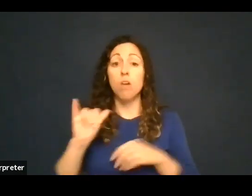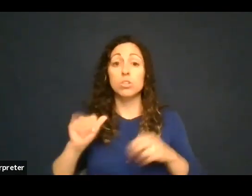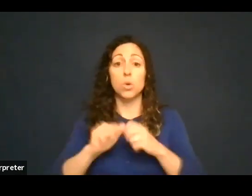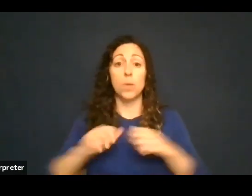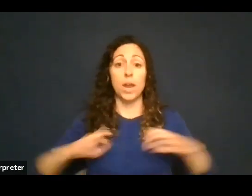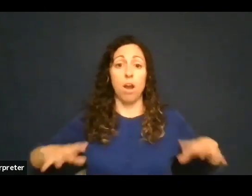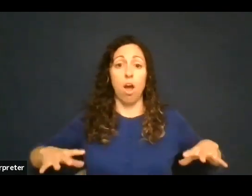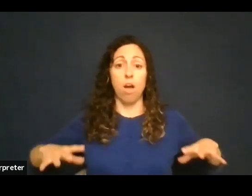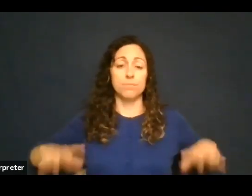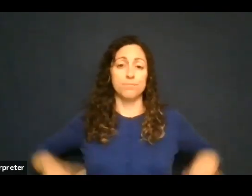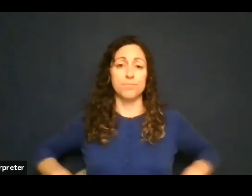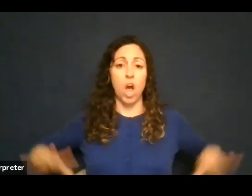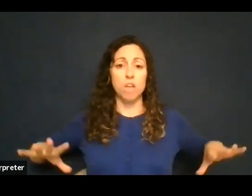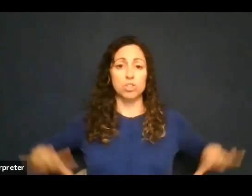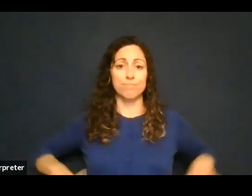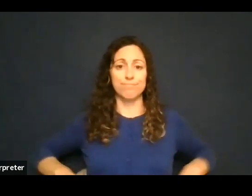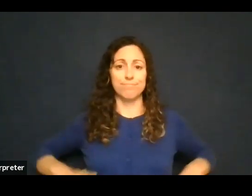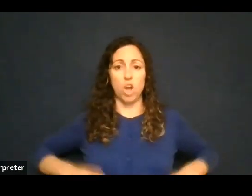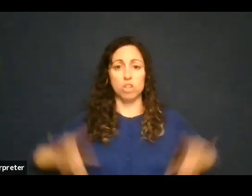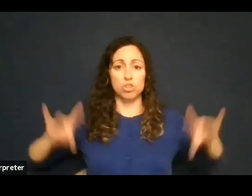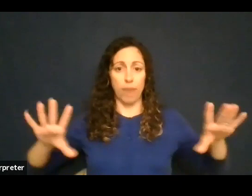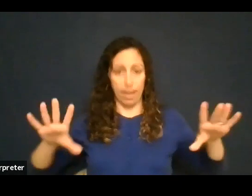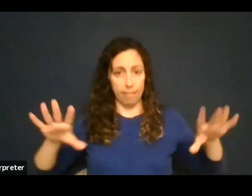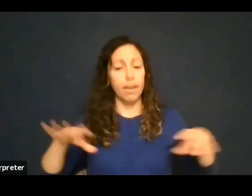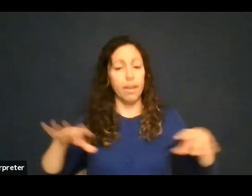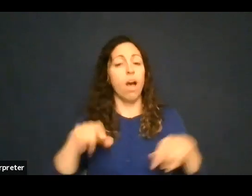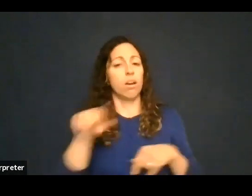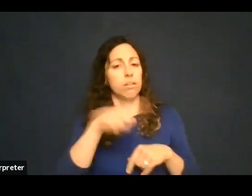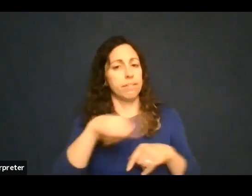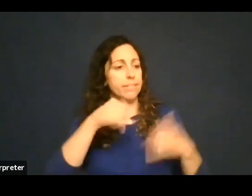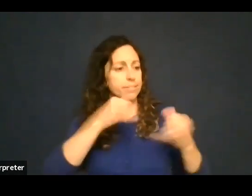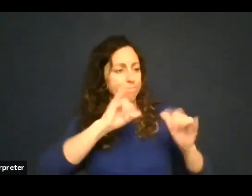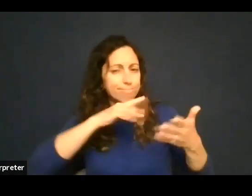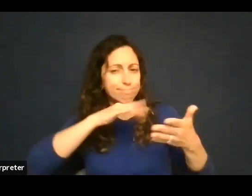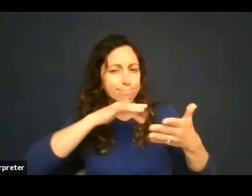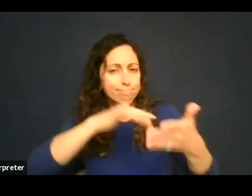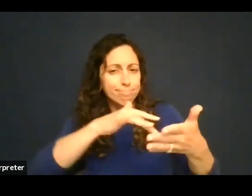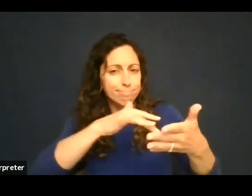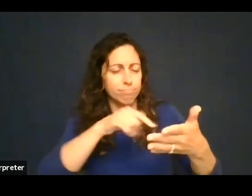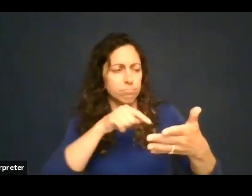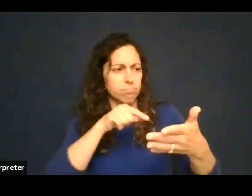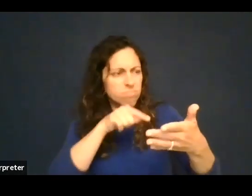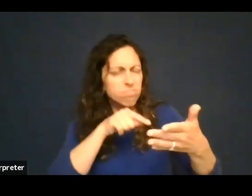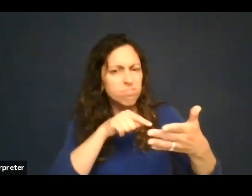So that's one case where the Usher folks are getting it before the RP folks.